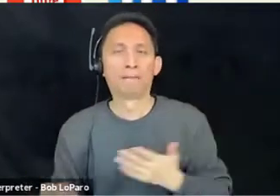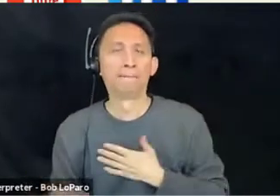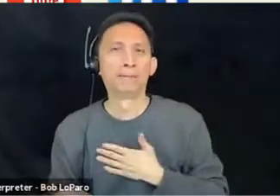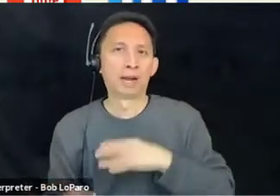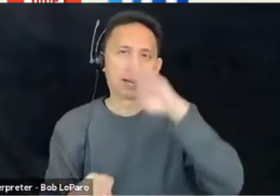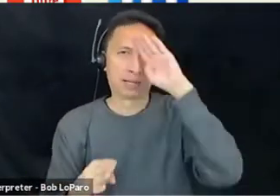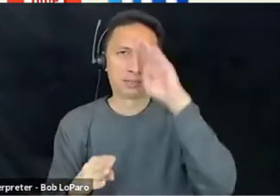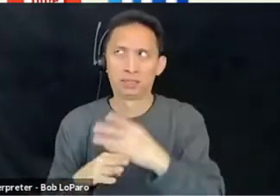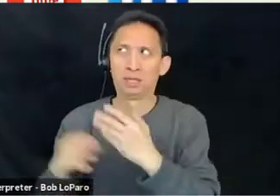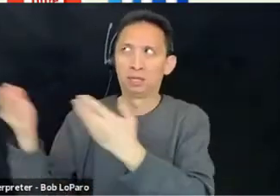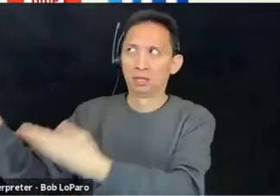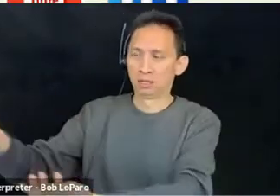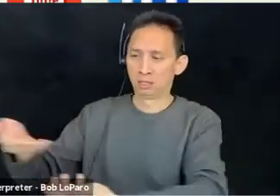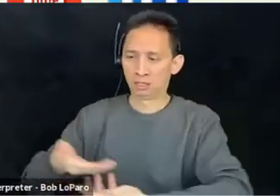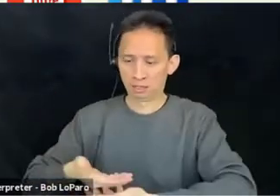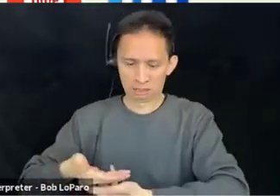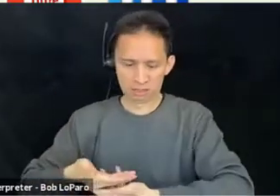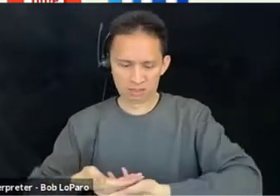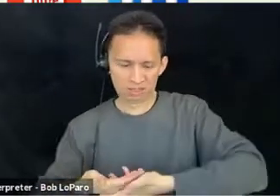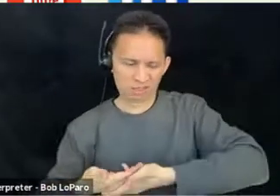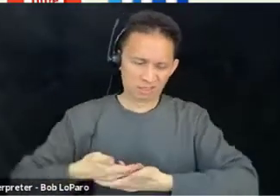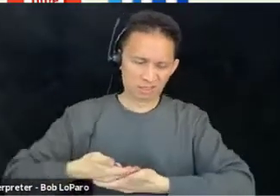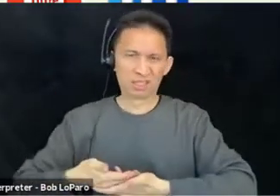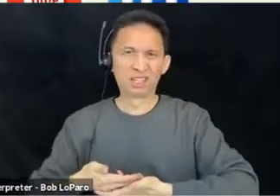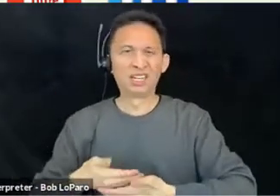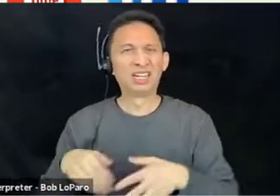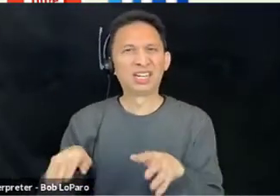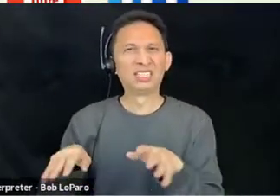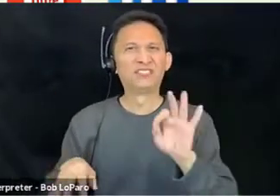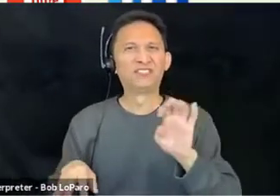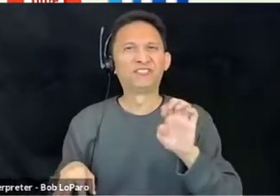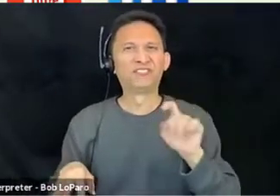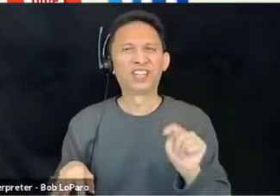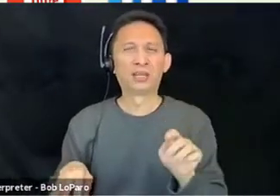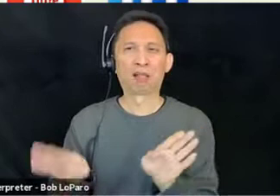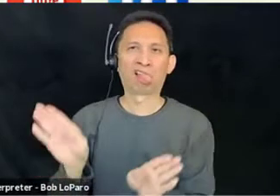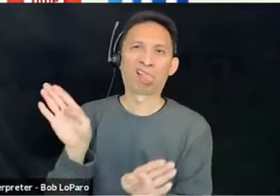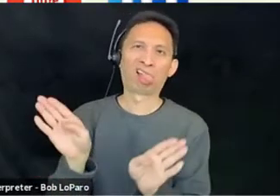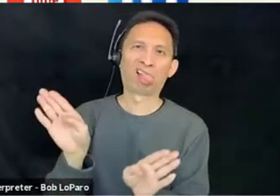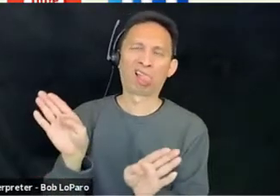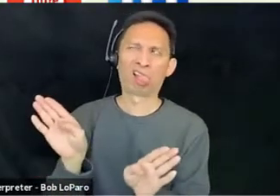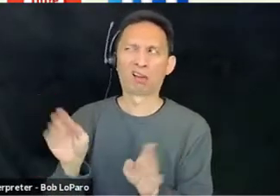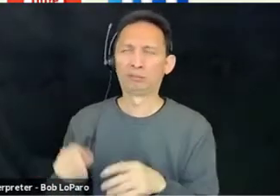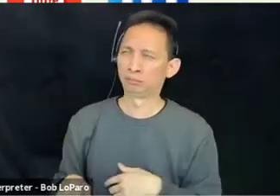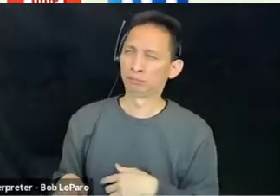didn't seem quite right about the position of his feet. And so, it just continued to escalate